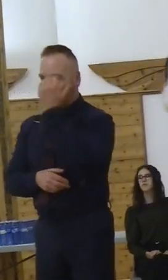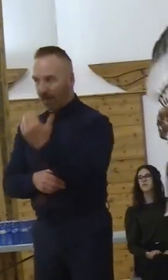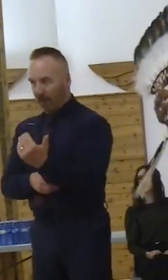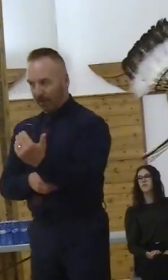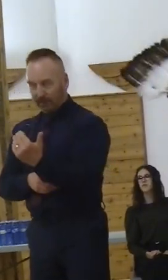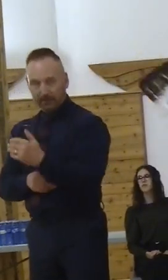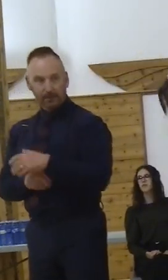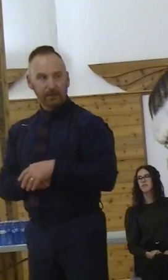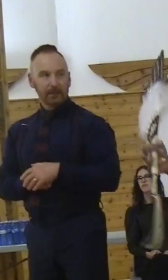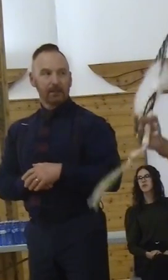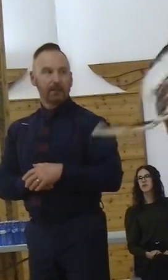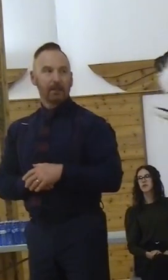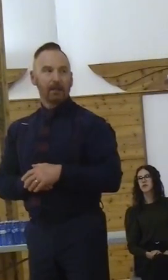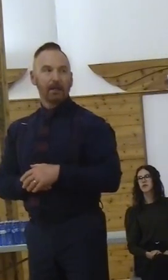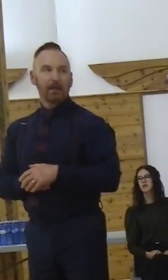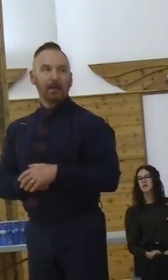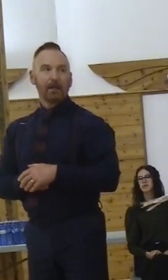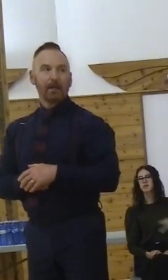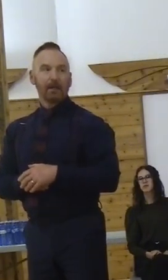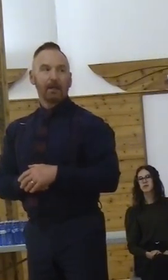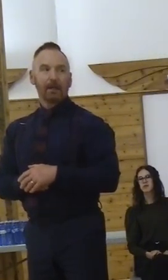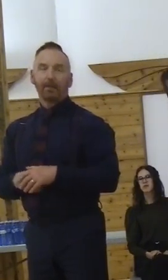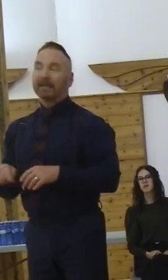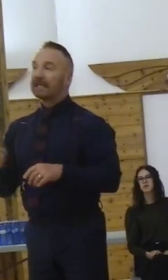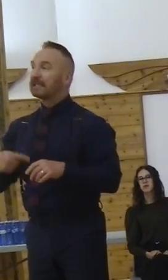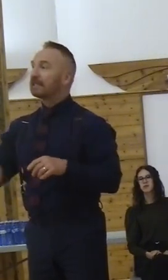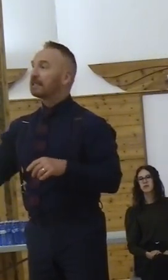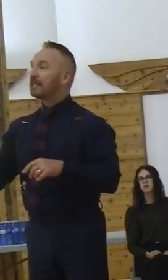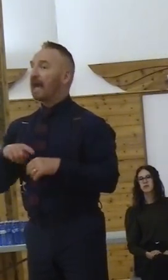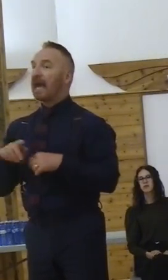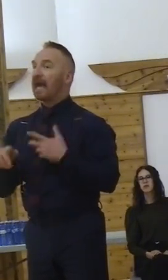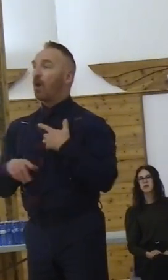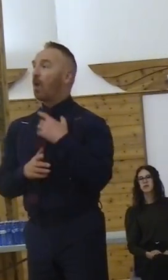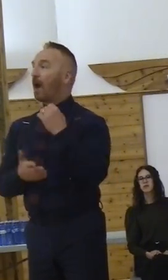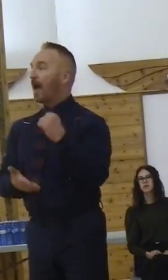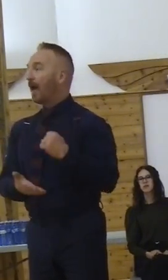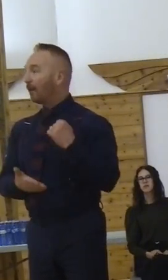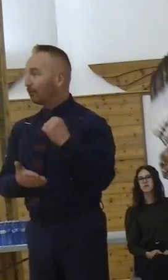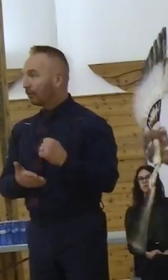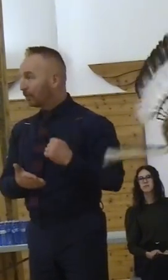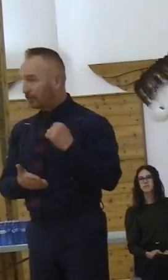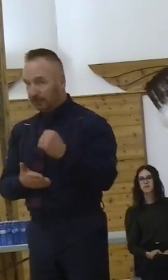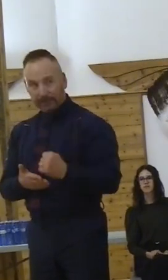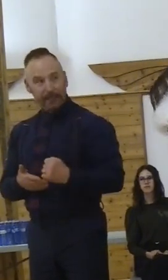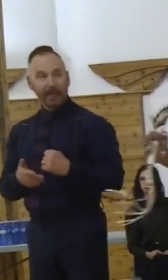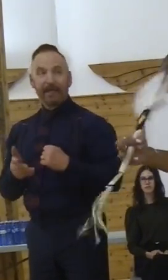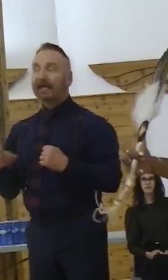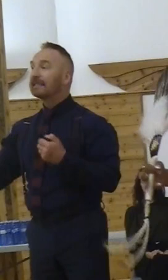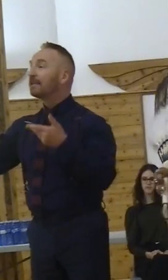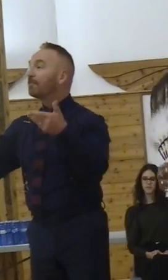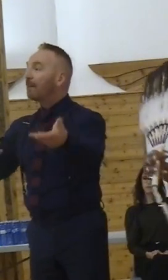Because they just come for any other revealing that it's inviting in our ancestors.